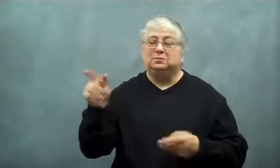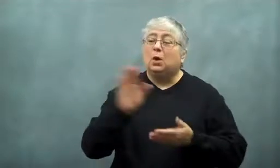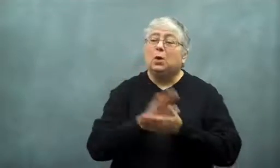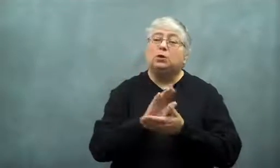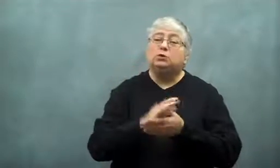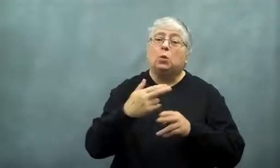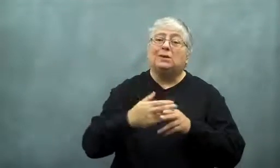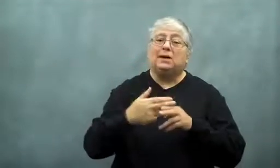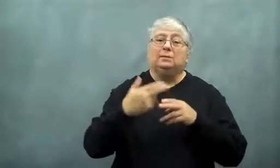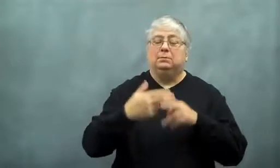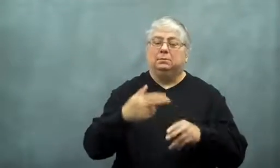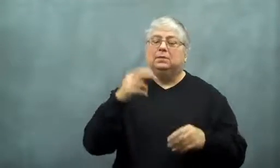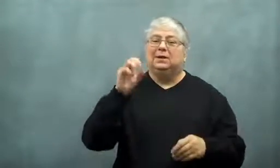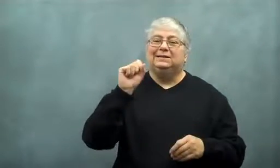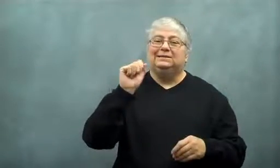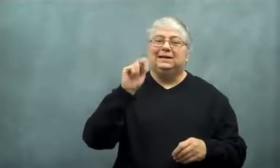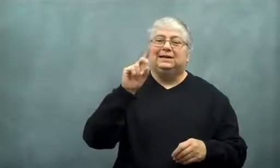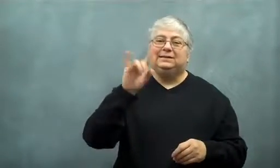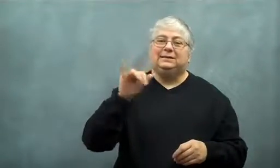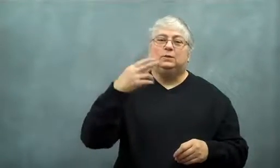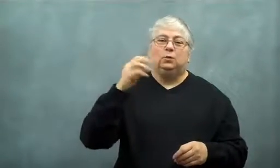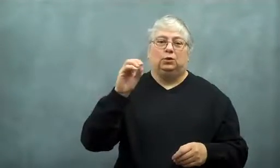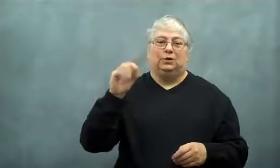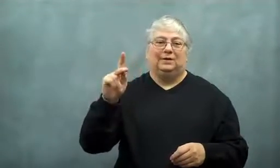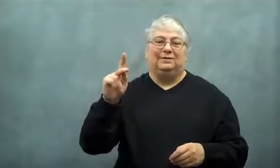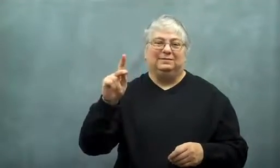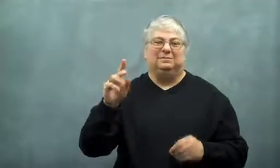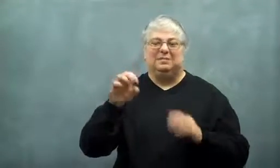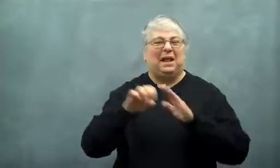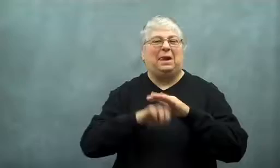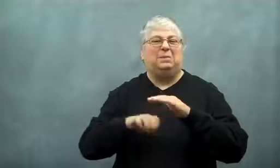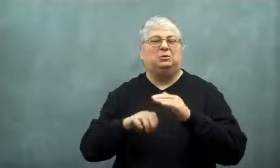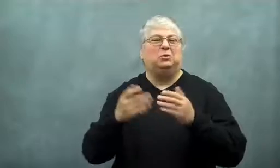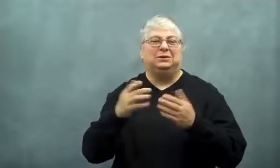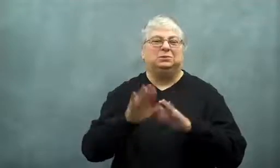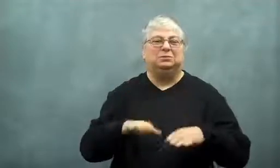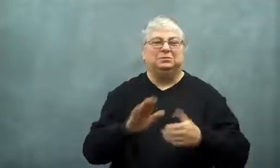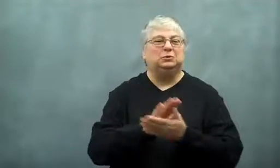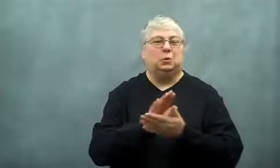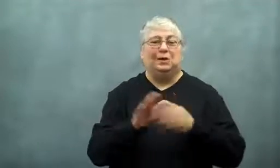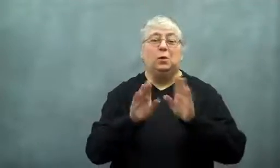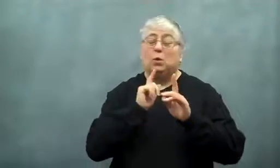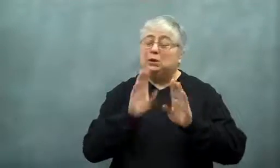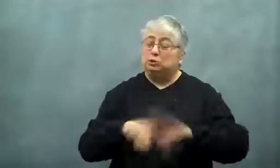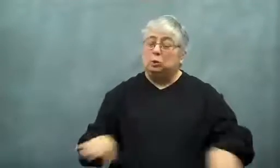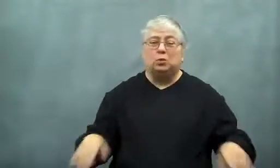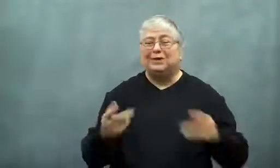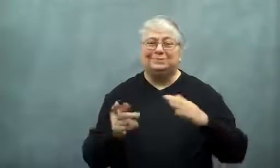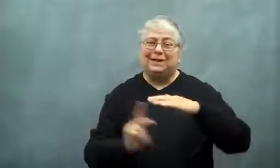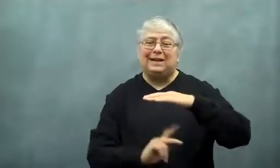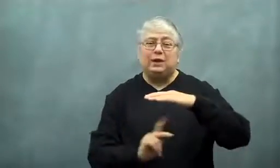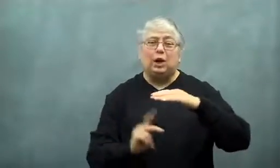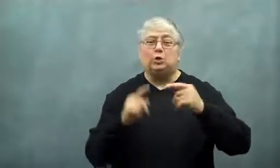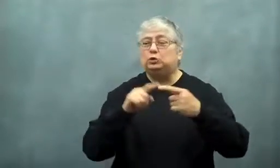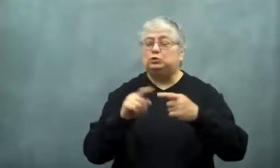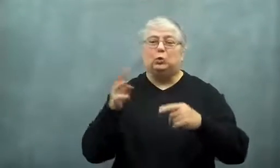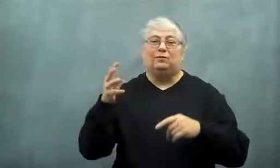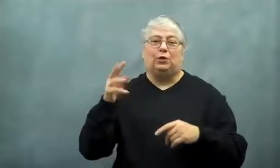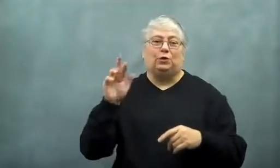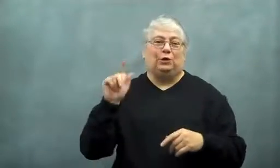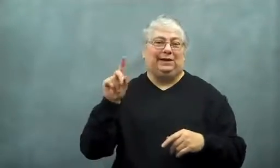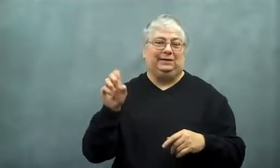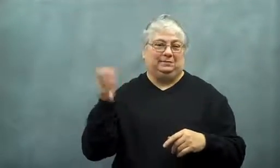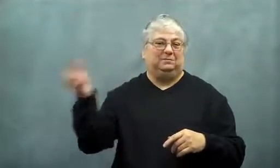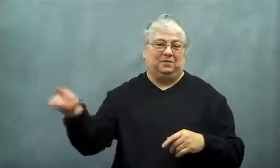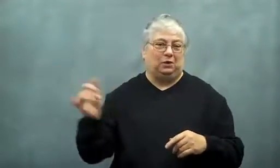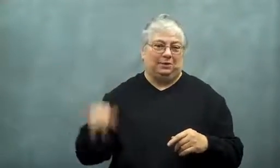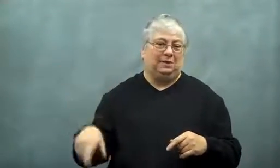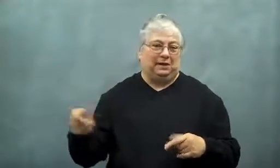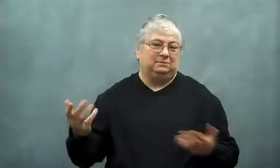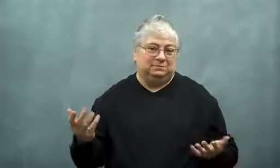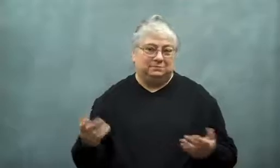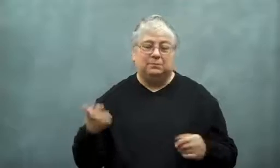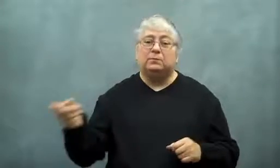It was at the Sandy Hook Elementary school,